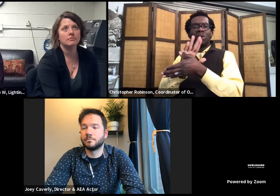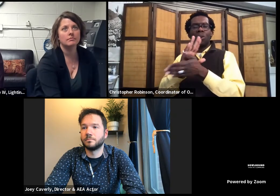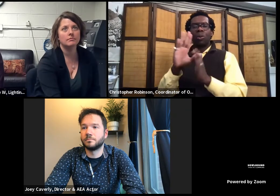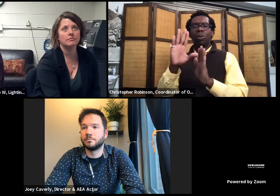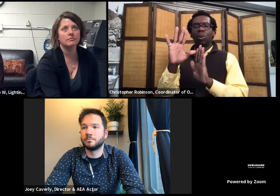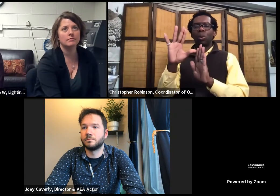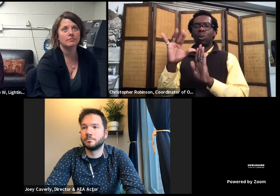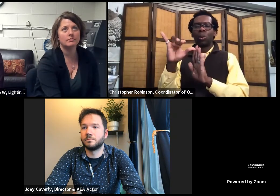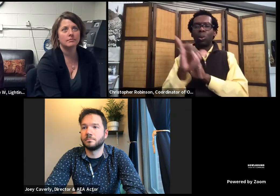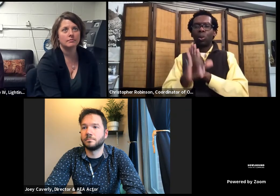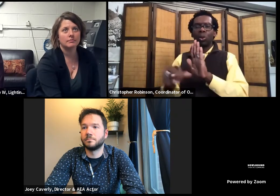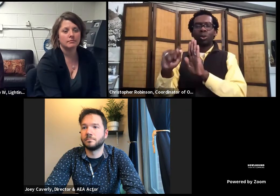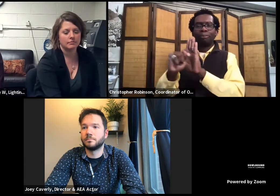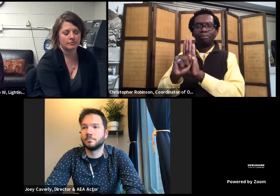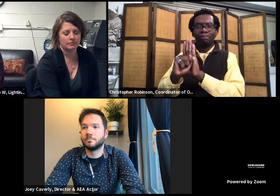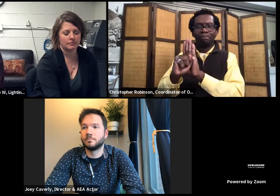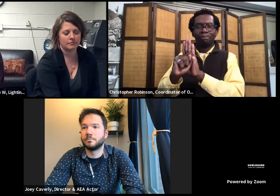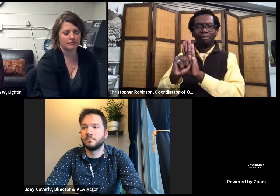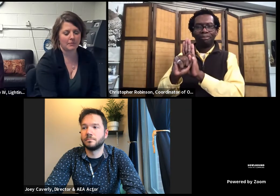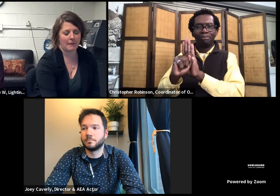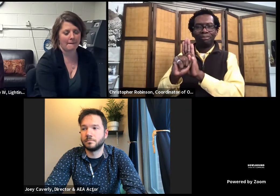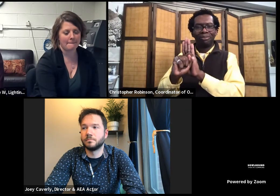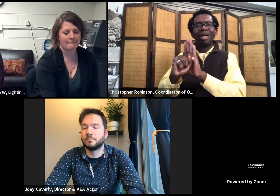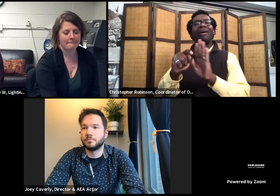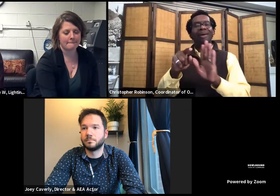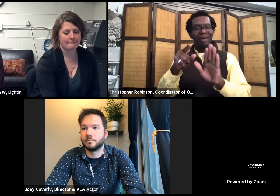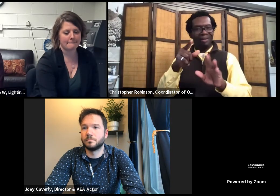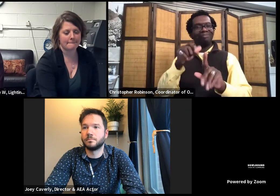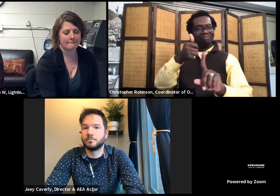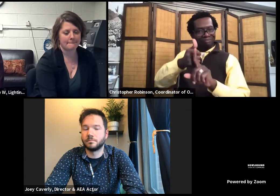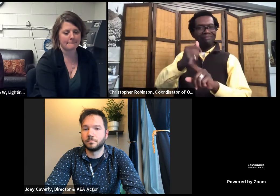They did make a short video too on YouTube, I believe,